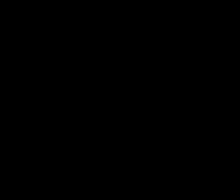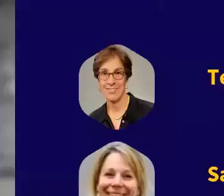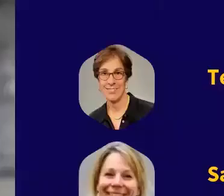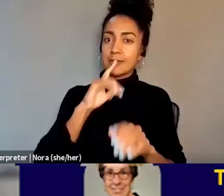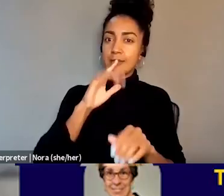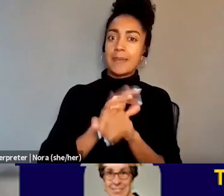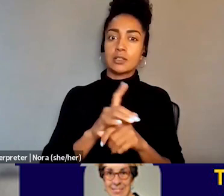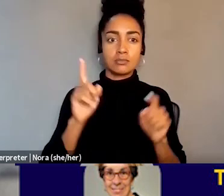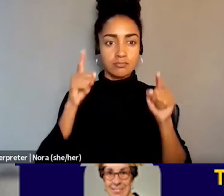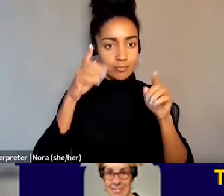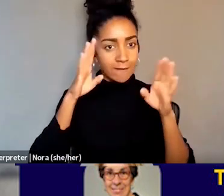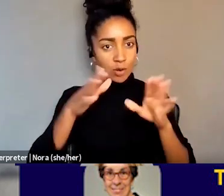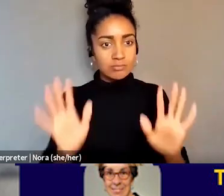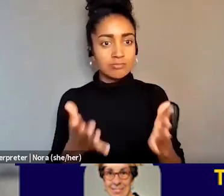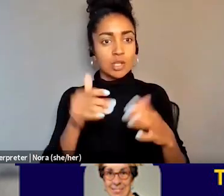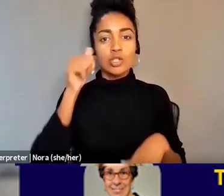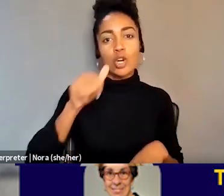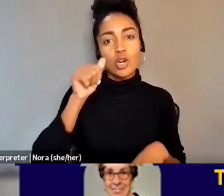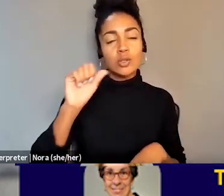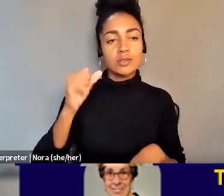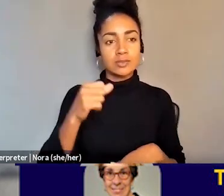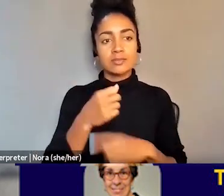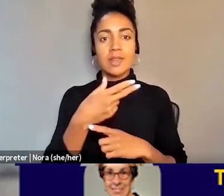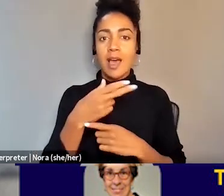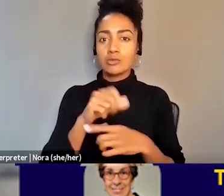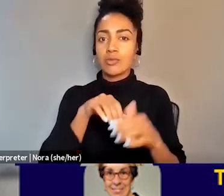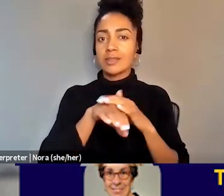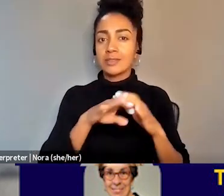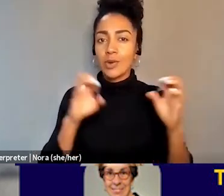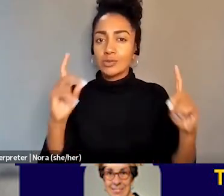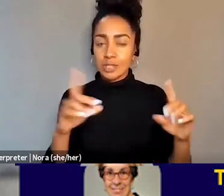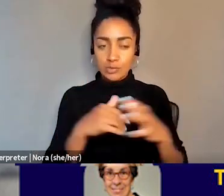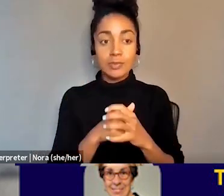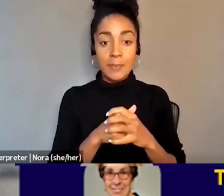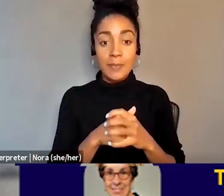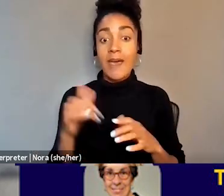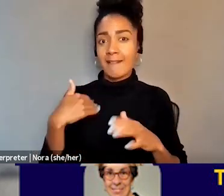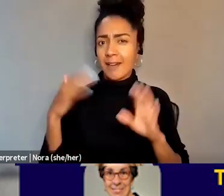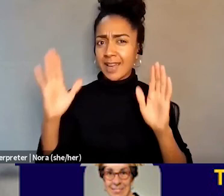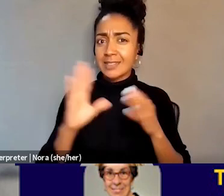We also had a fantastic message from Duy that change is possible,